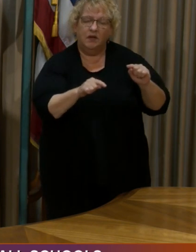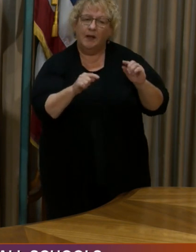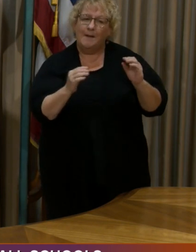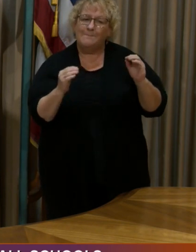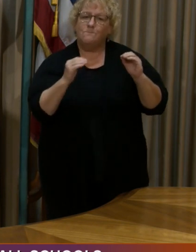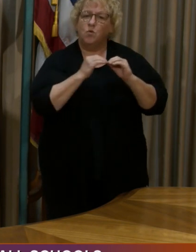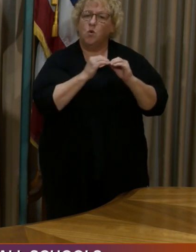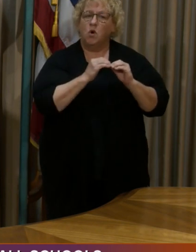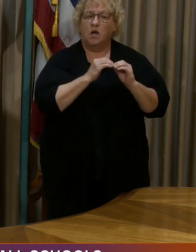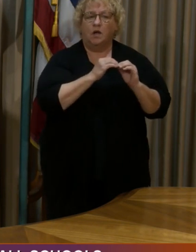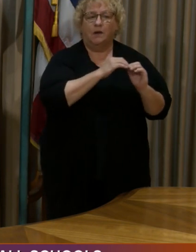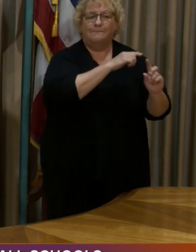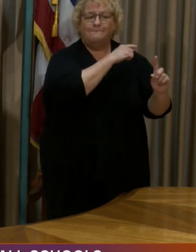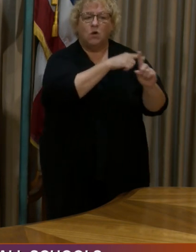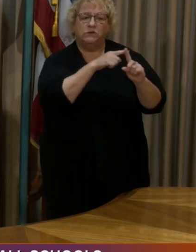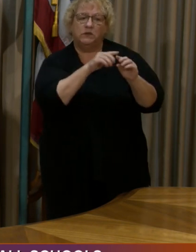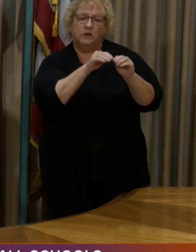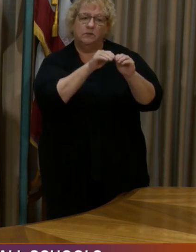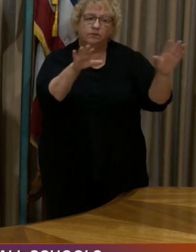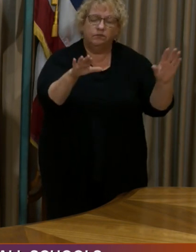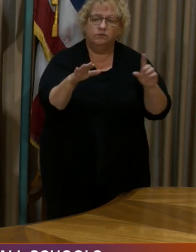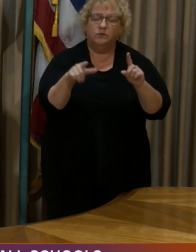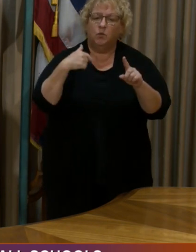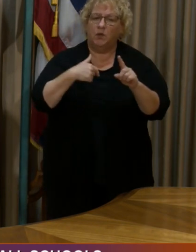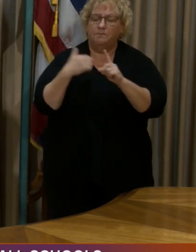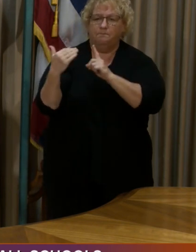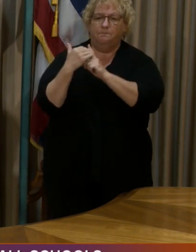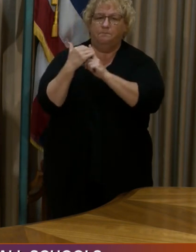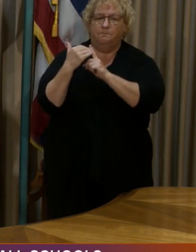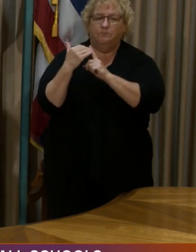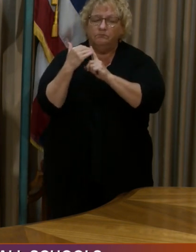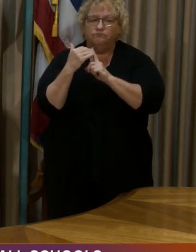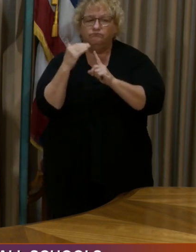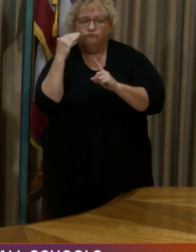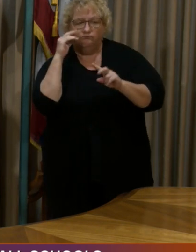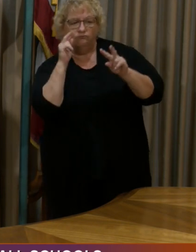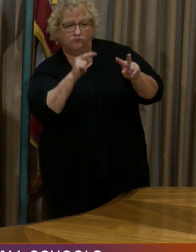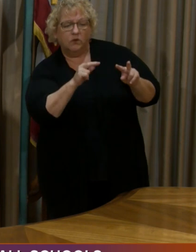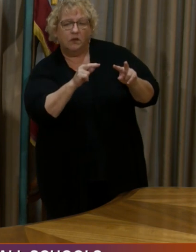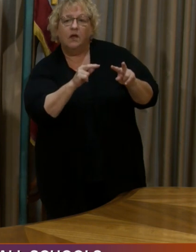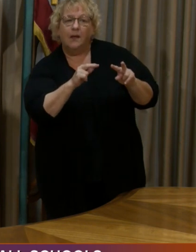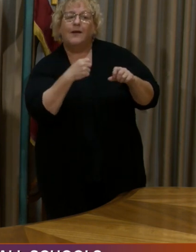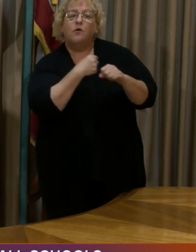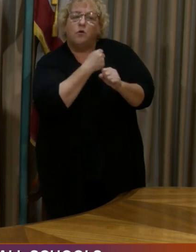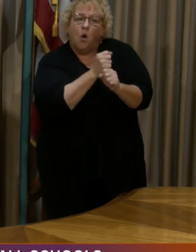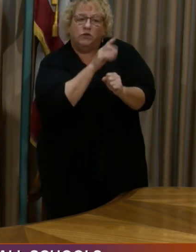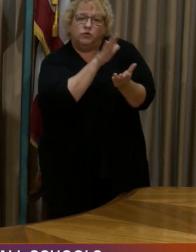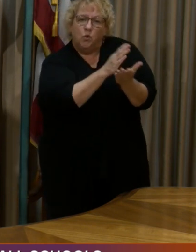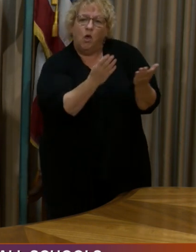INFORMATION ABOUT WHETHER A SCHOOL OR AN AREA HAS NUMBERS OR